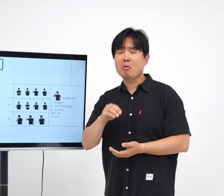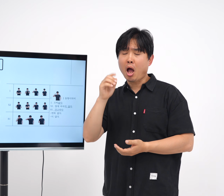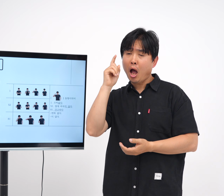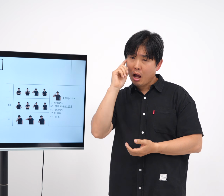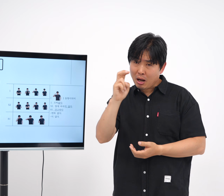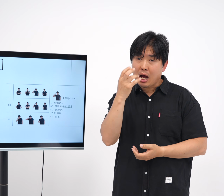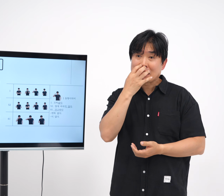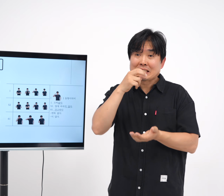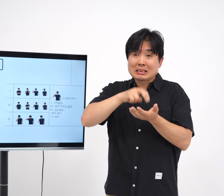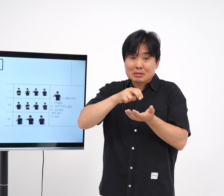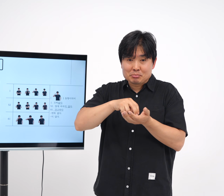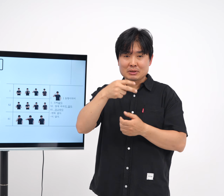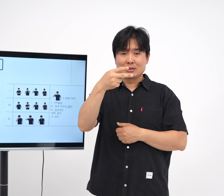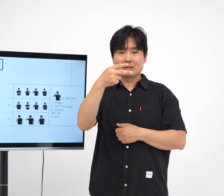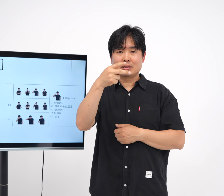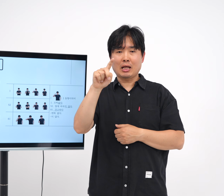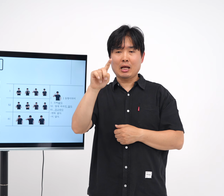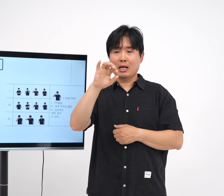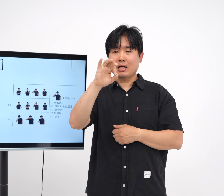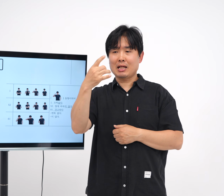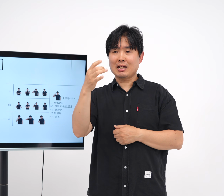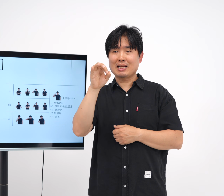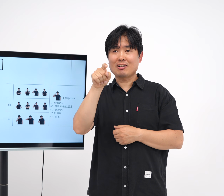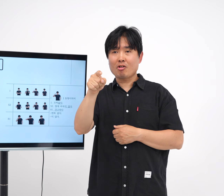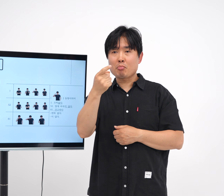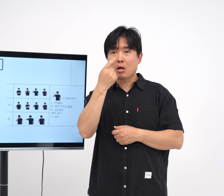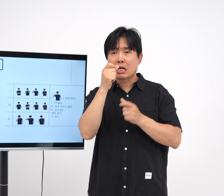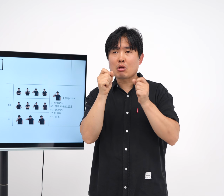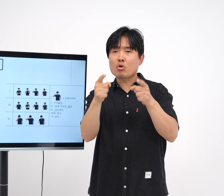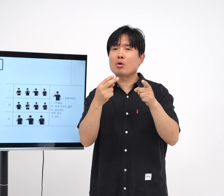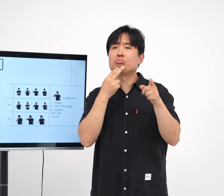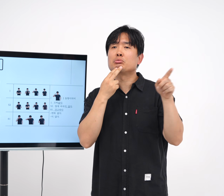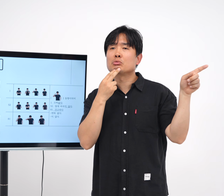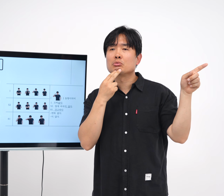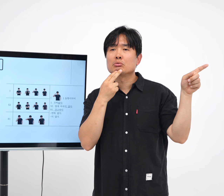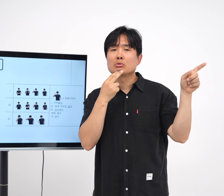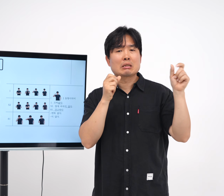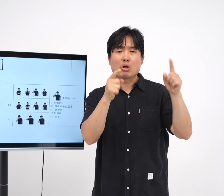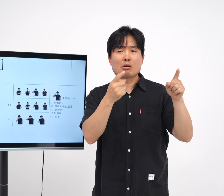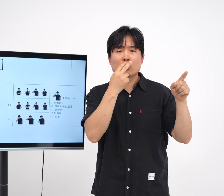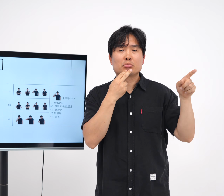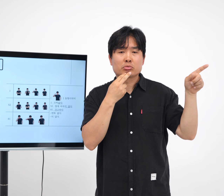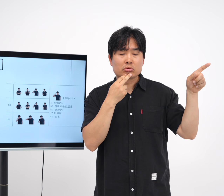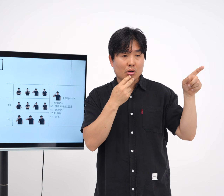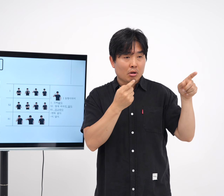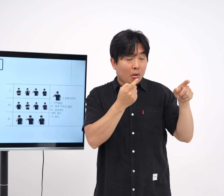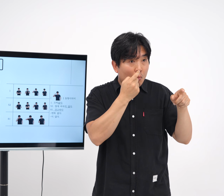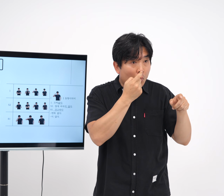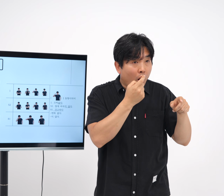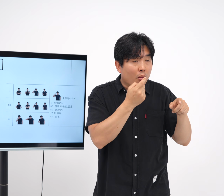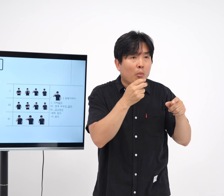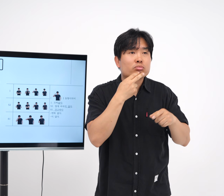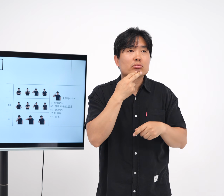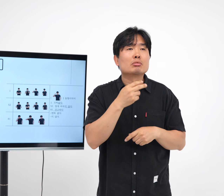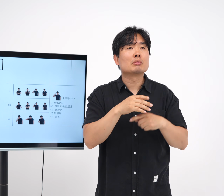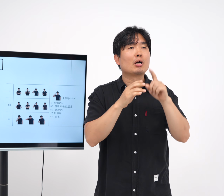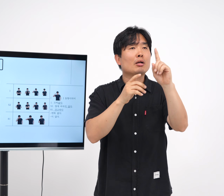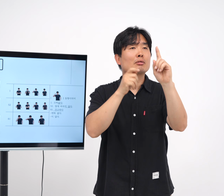The Hearing people probably had little opportunity to learn about polysemy.